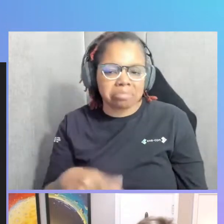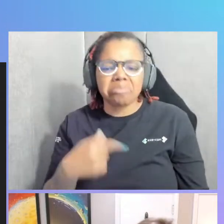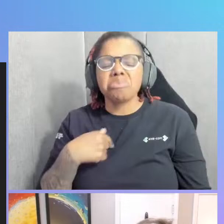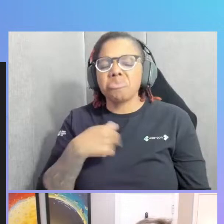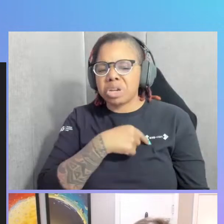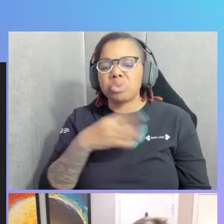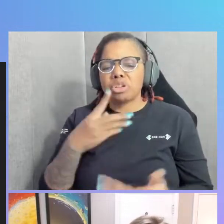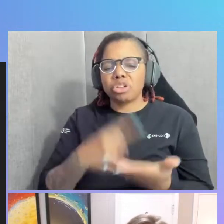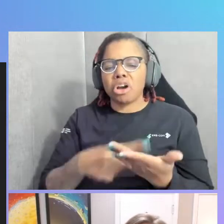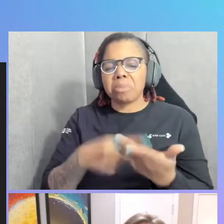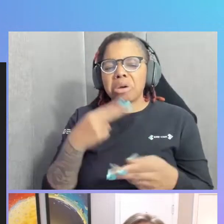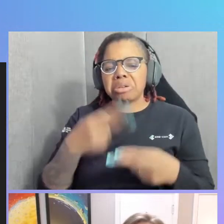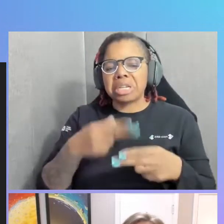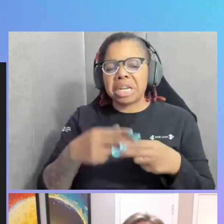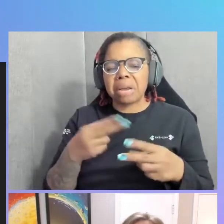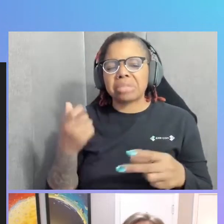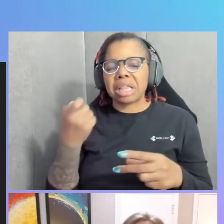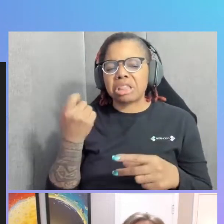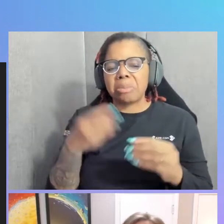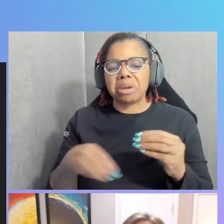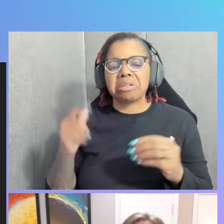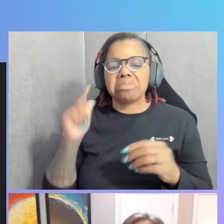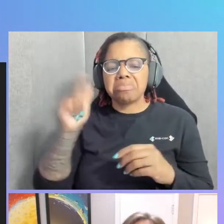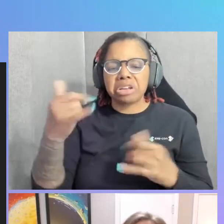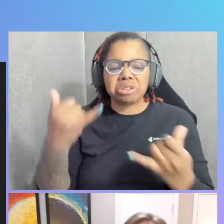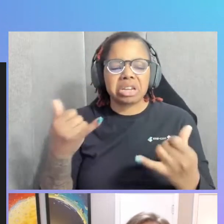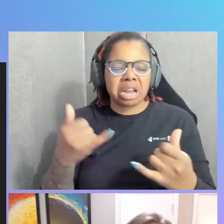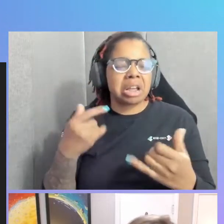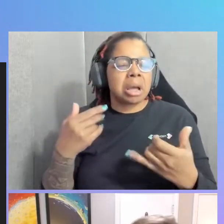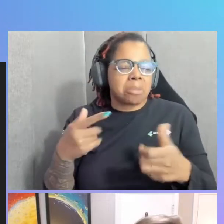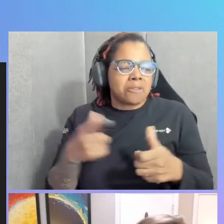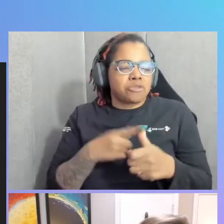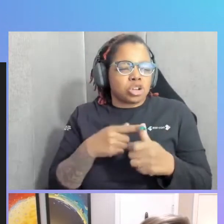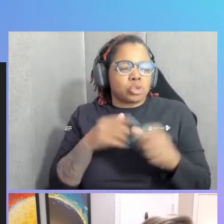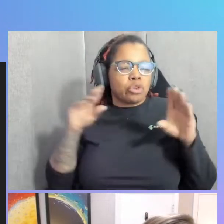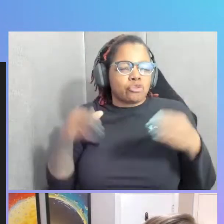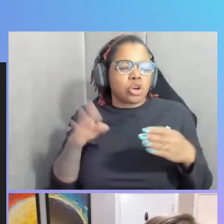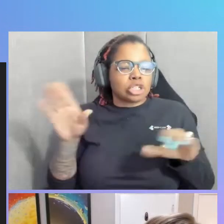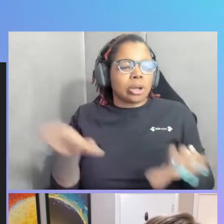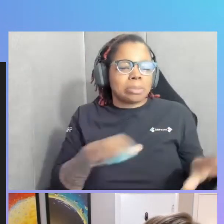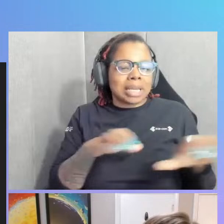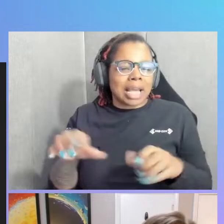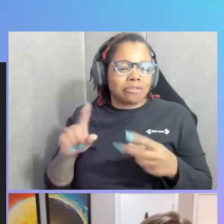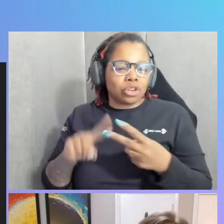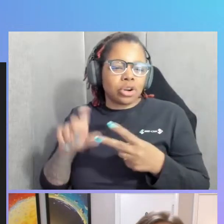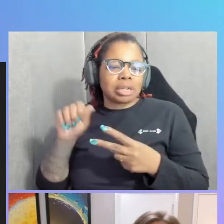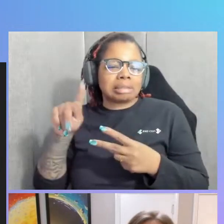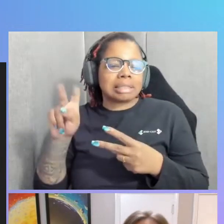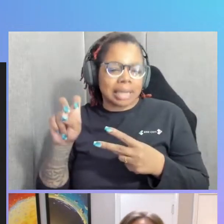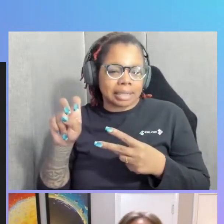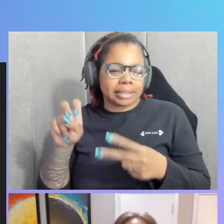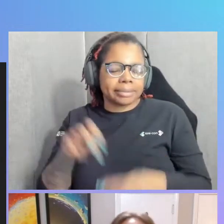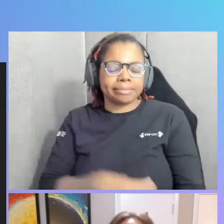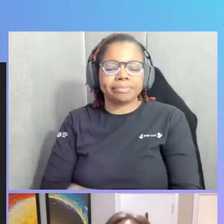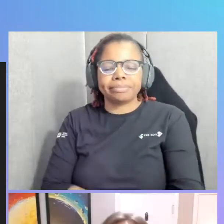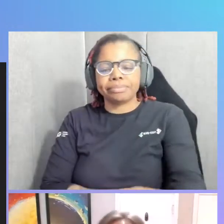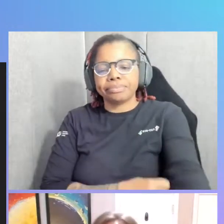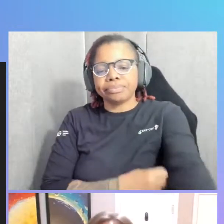about names a little later today, so we'll focus first just